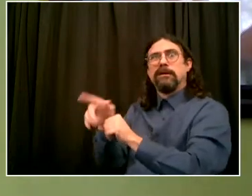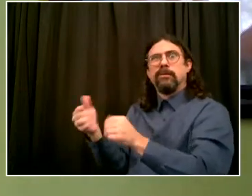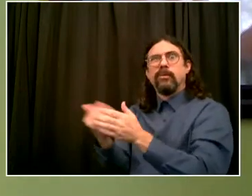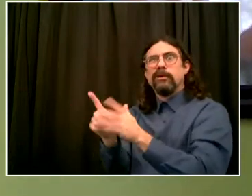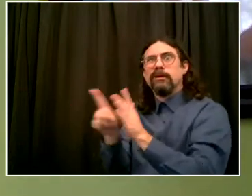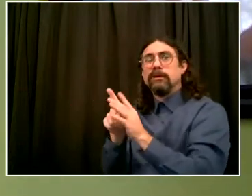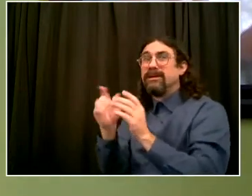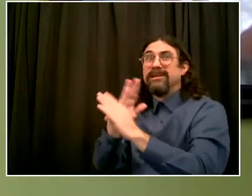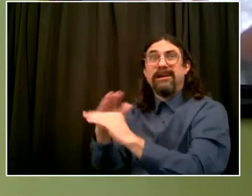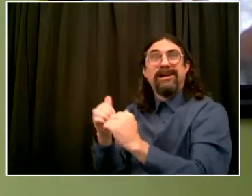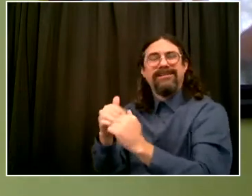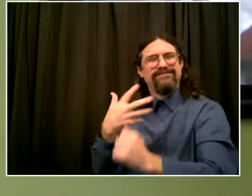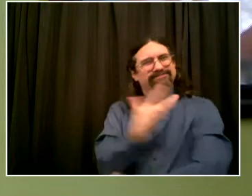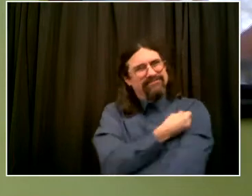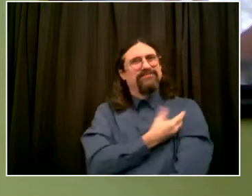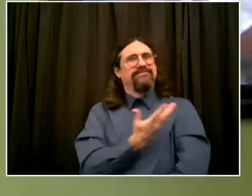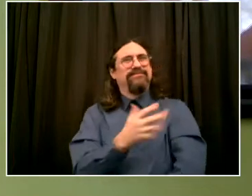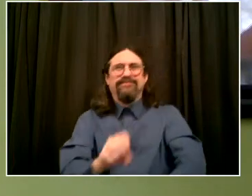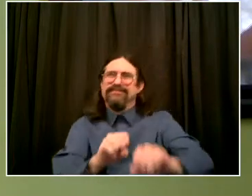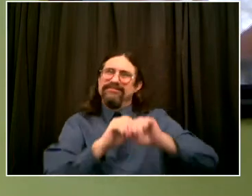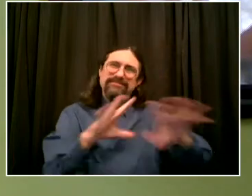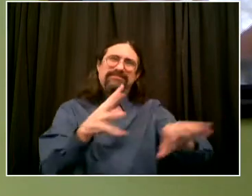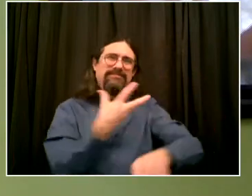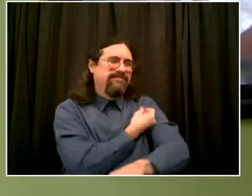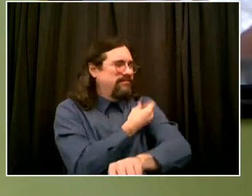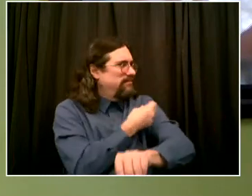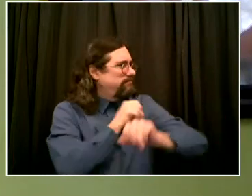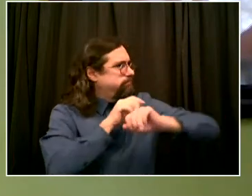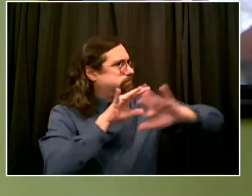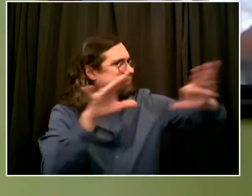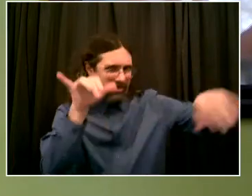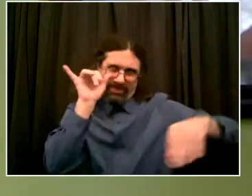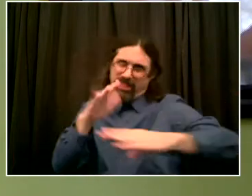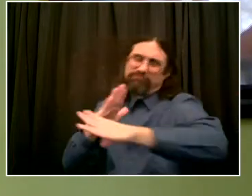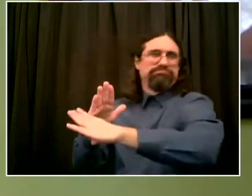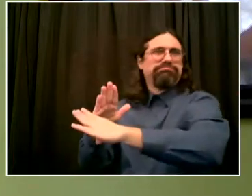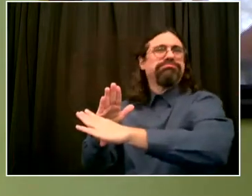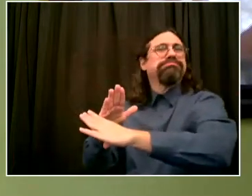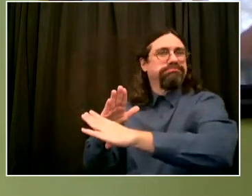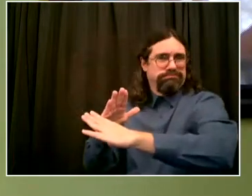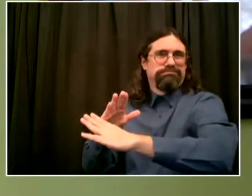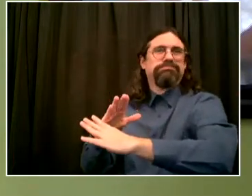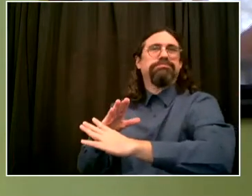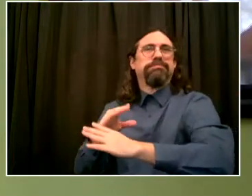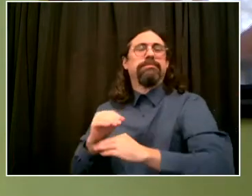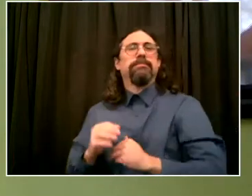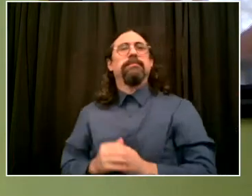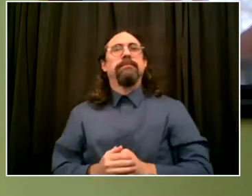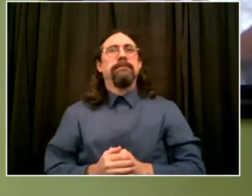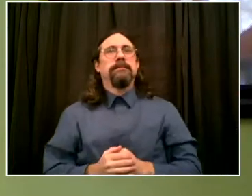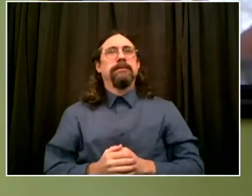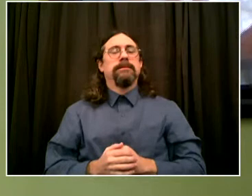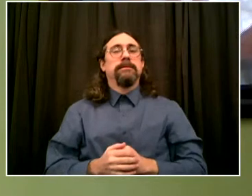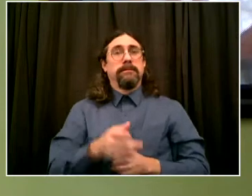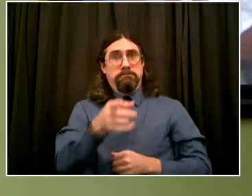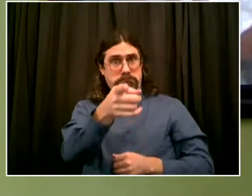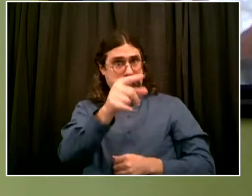INFECTION.